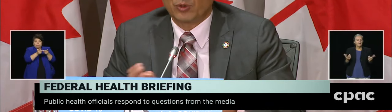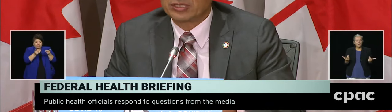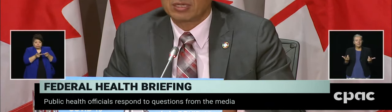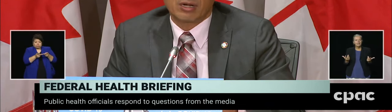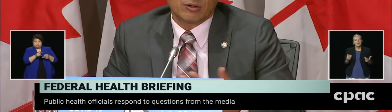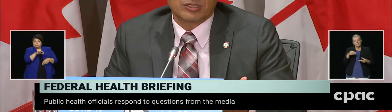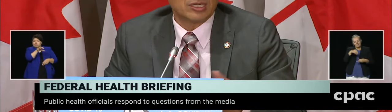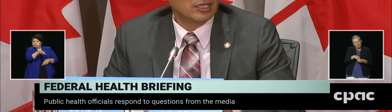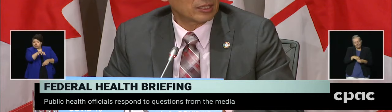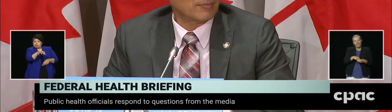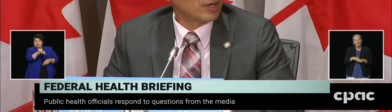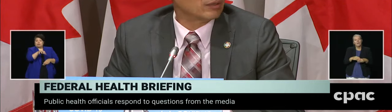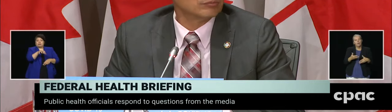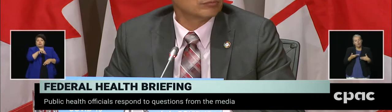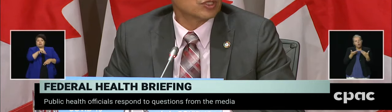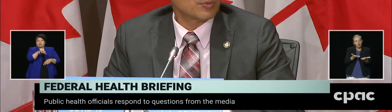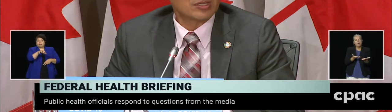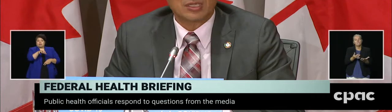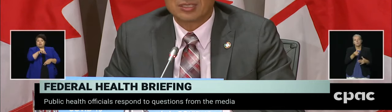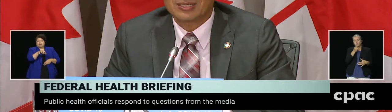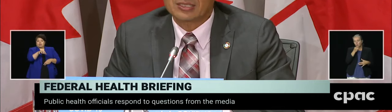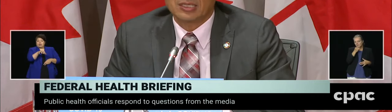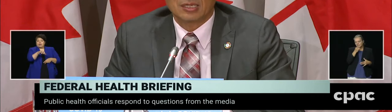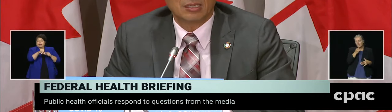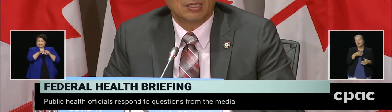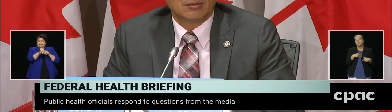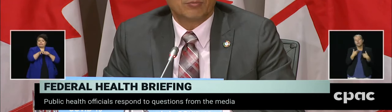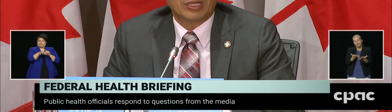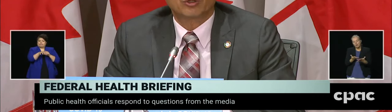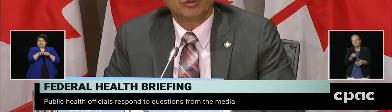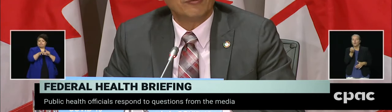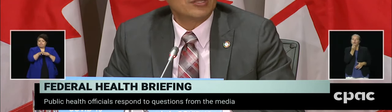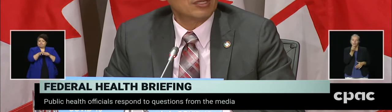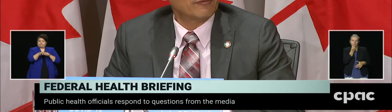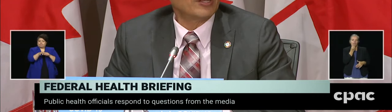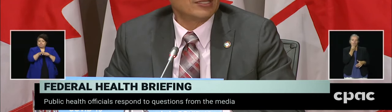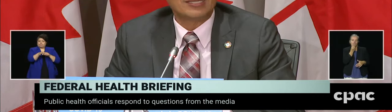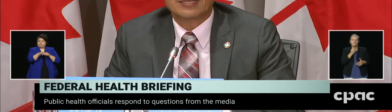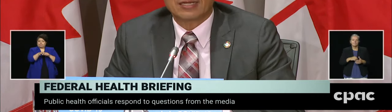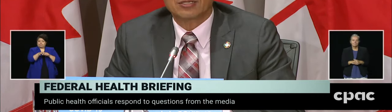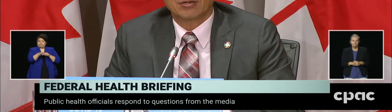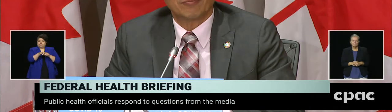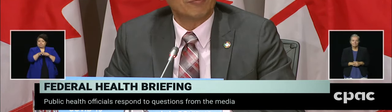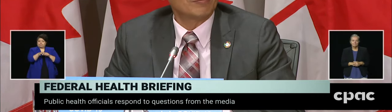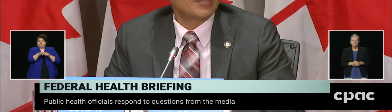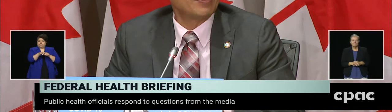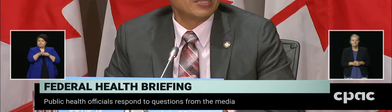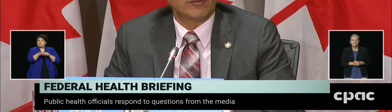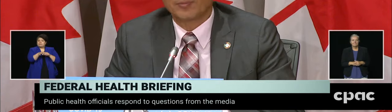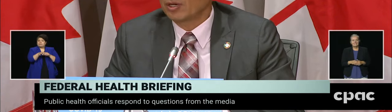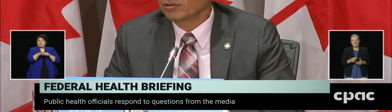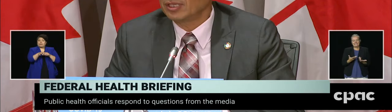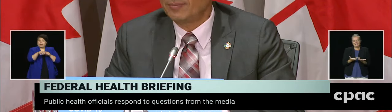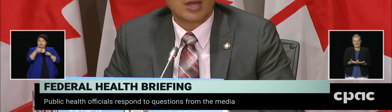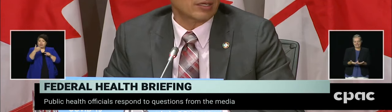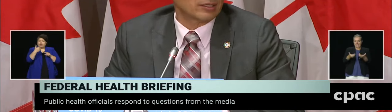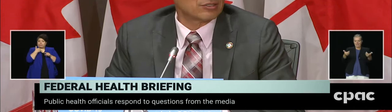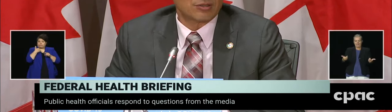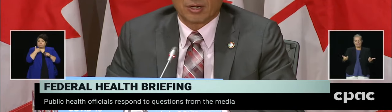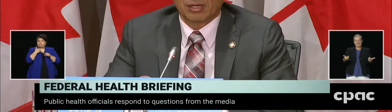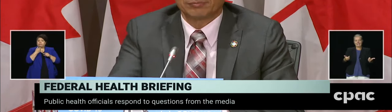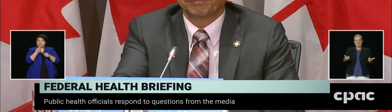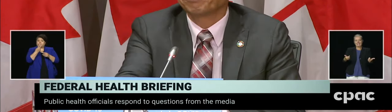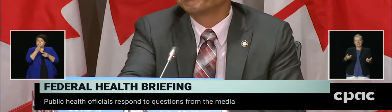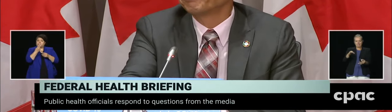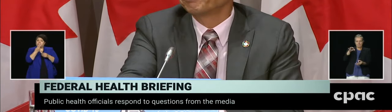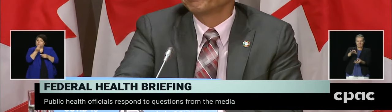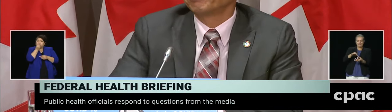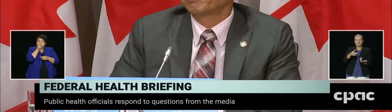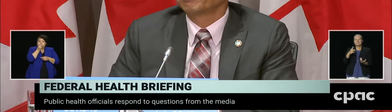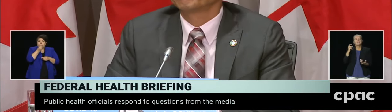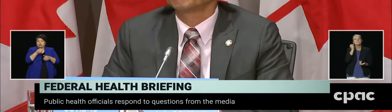IT'S EASIER TO TALK ABOUT